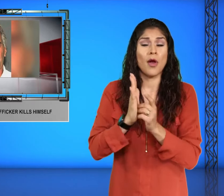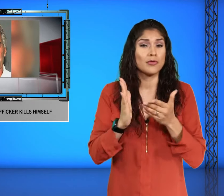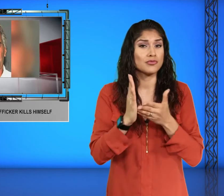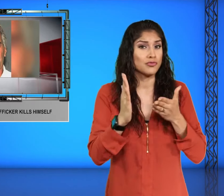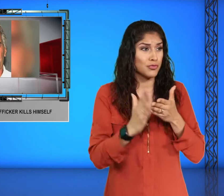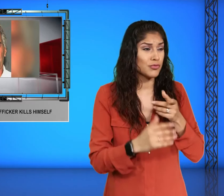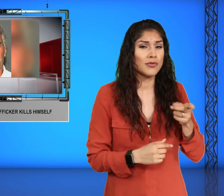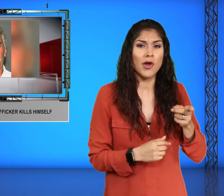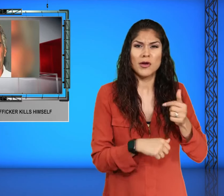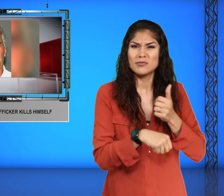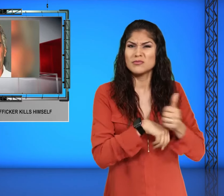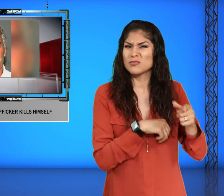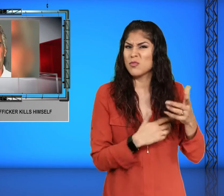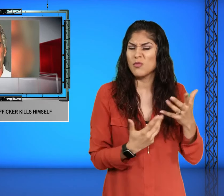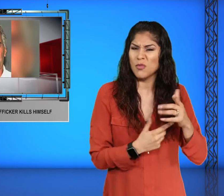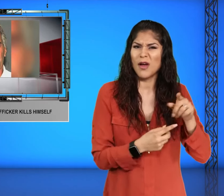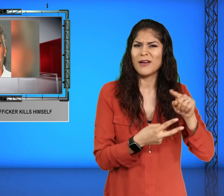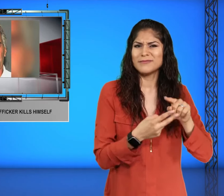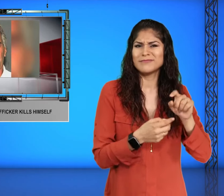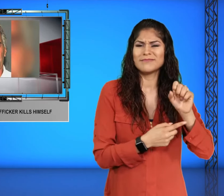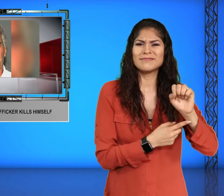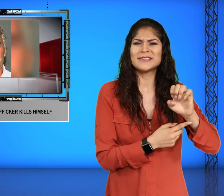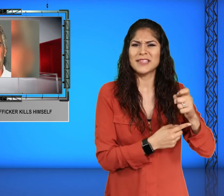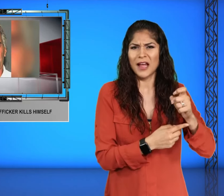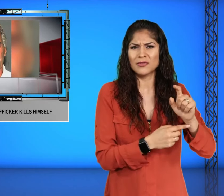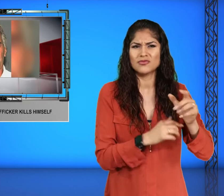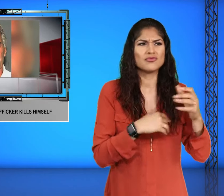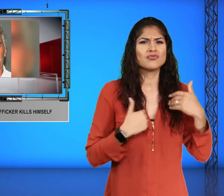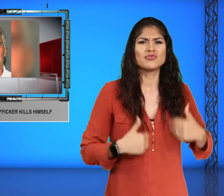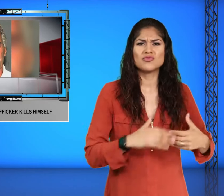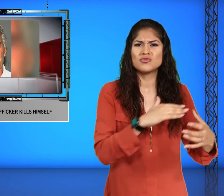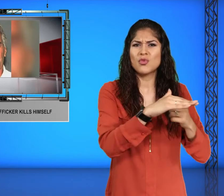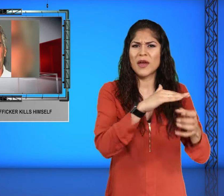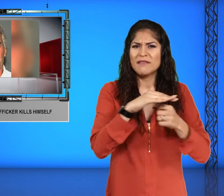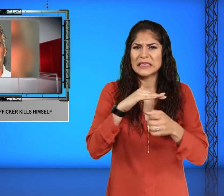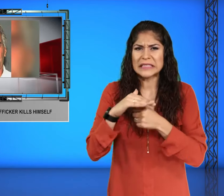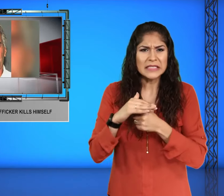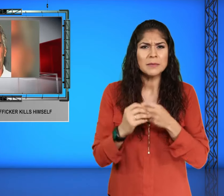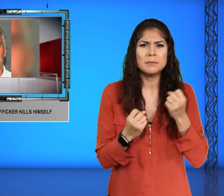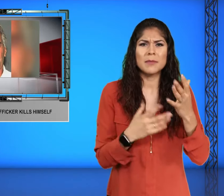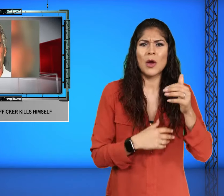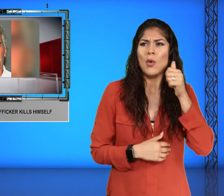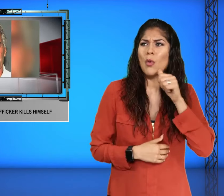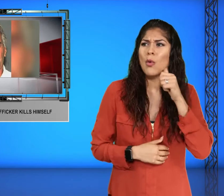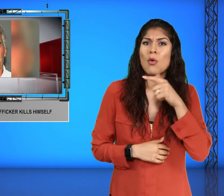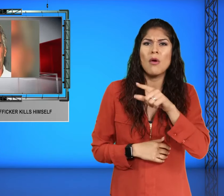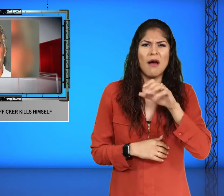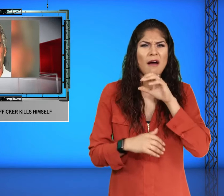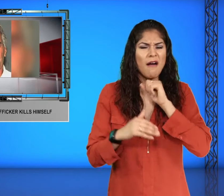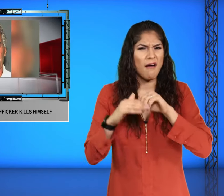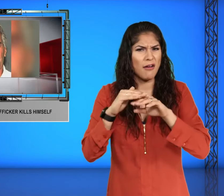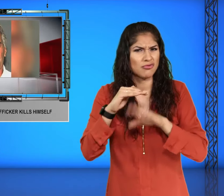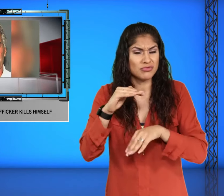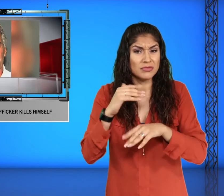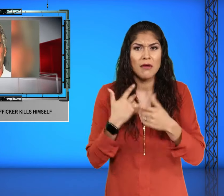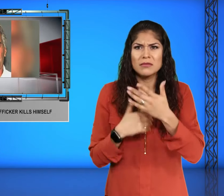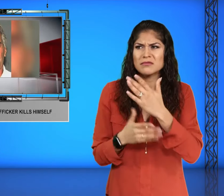He pleaded not guilty to federal charges after prosecutors accused him of sex trafficking